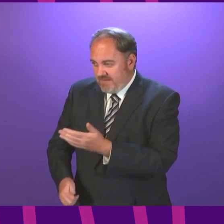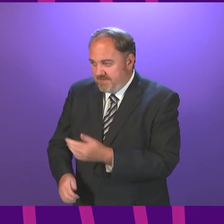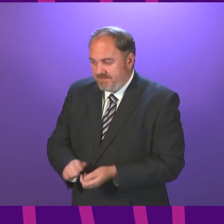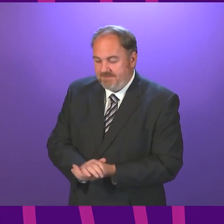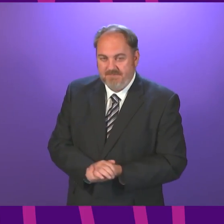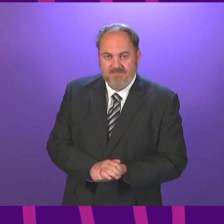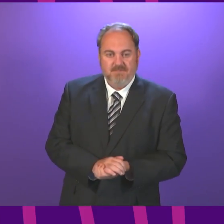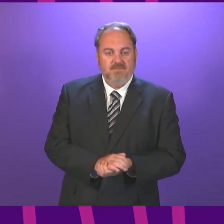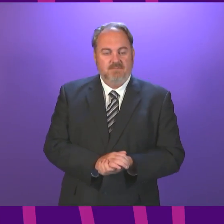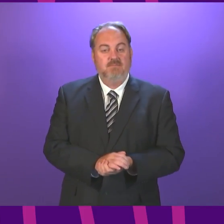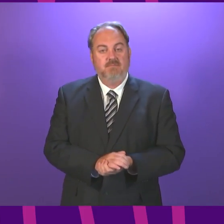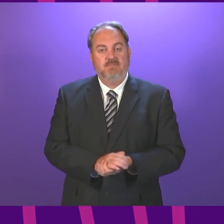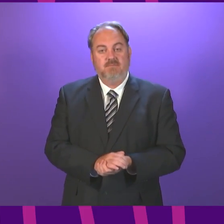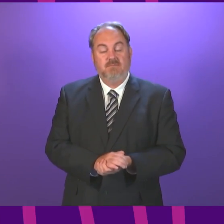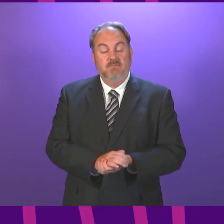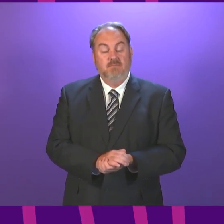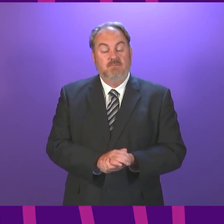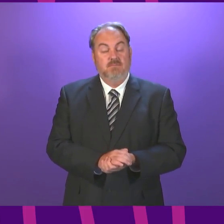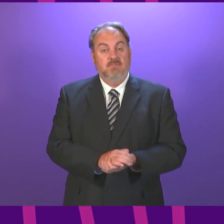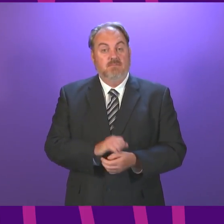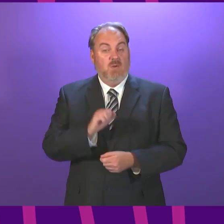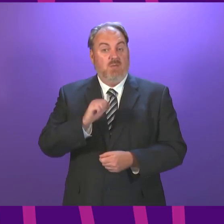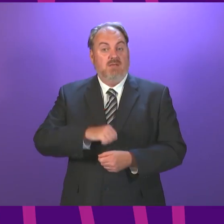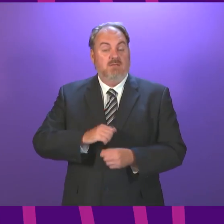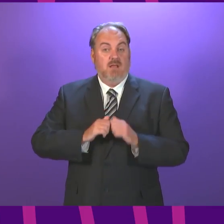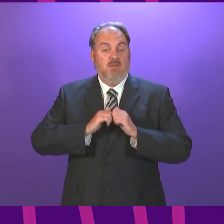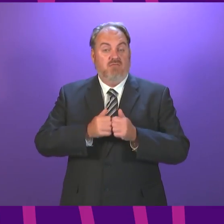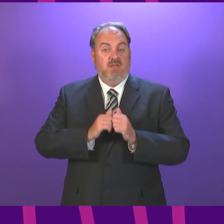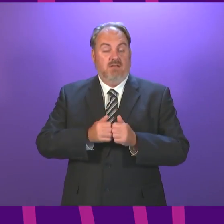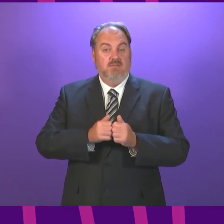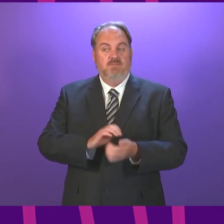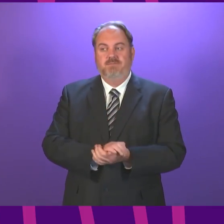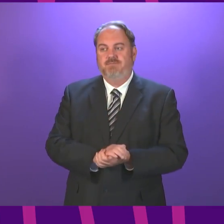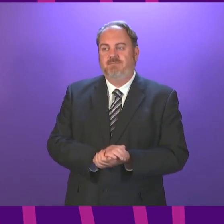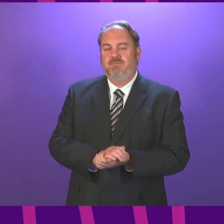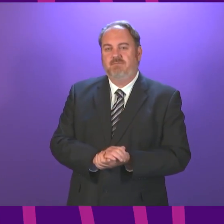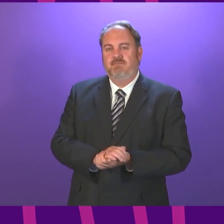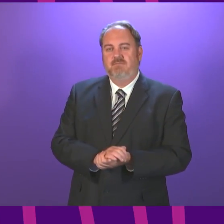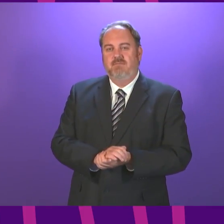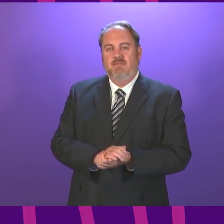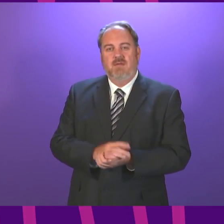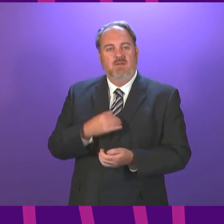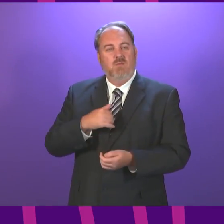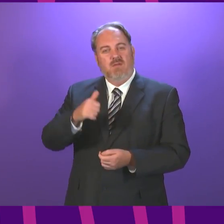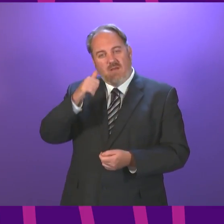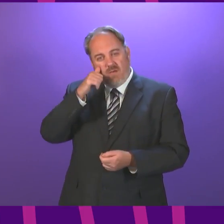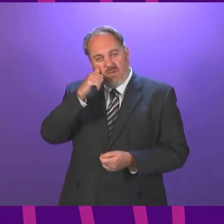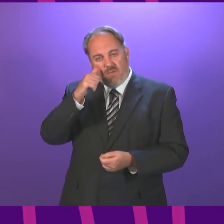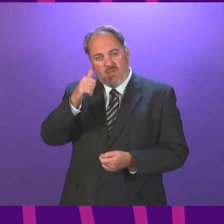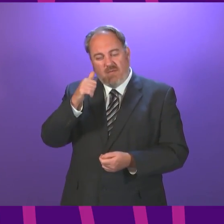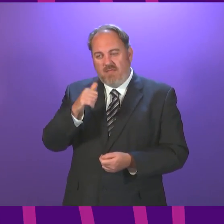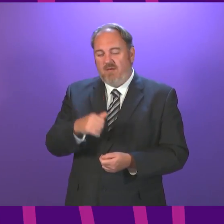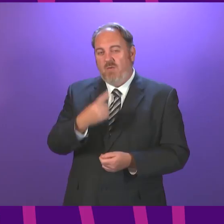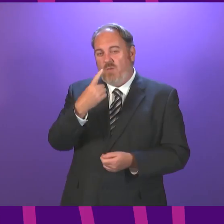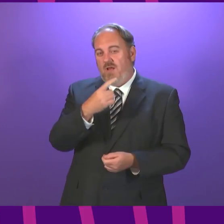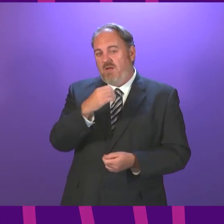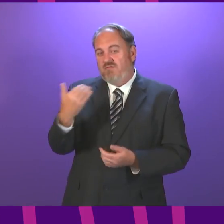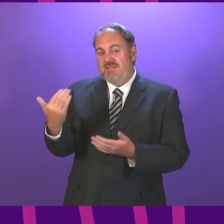Yes. As I said earlier to another member, there are 100 safe consumption rooms around